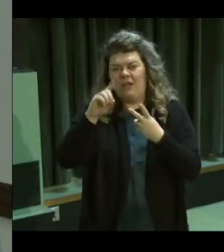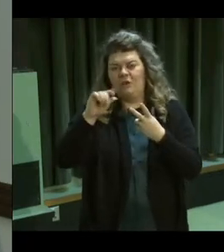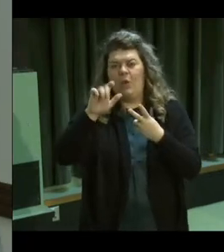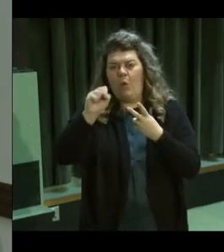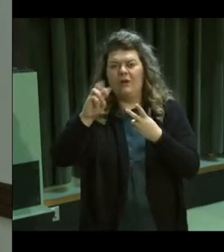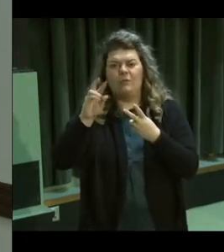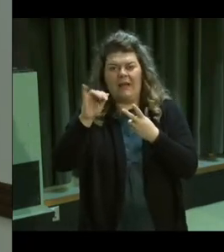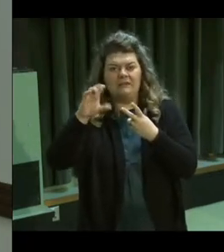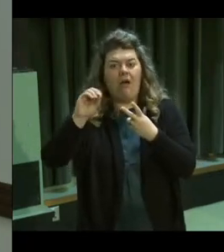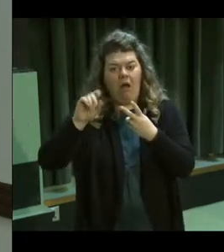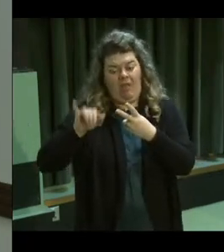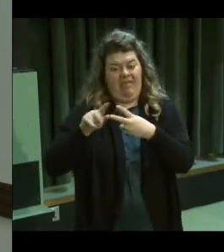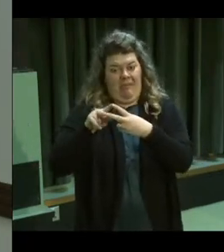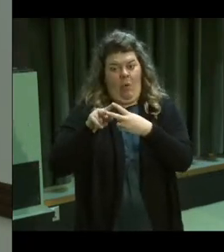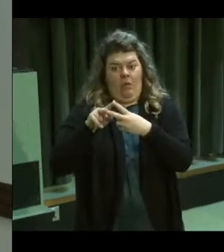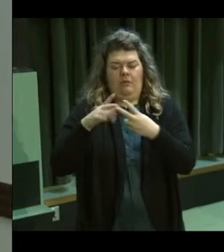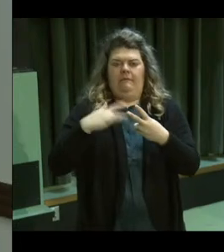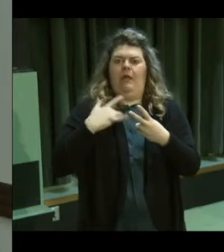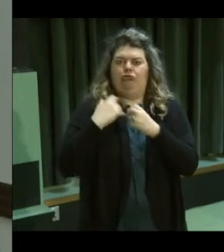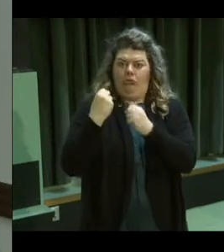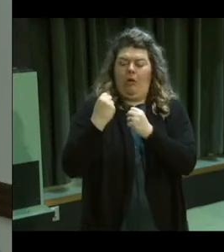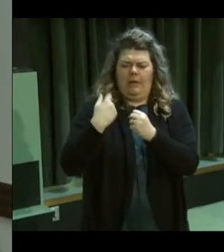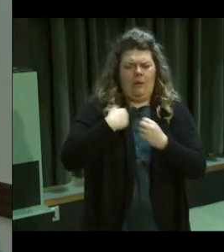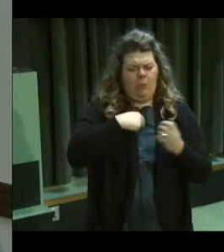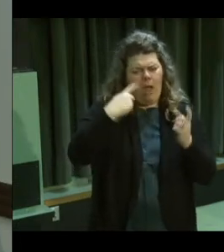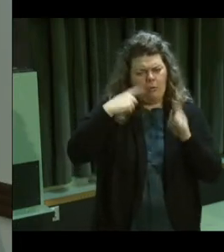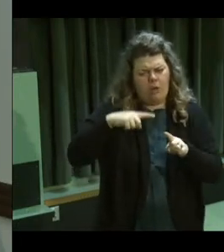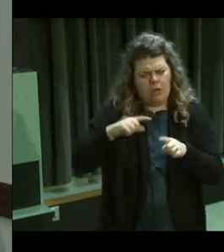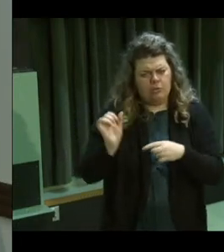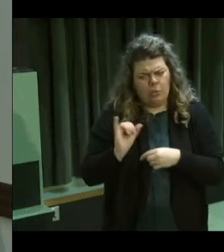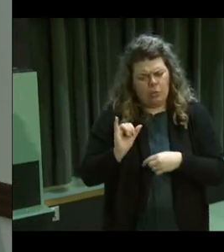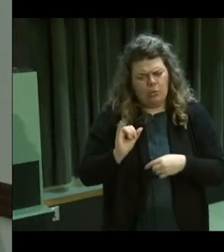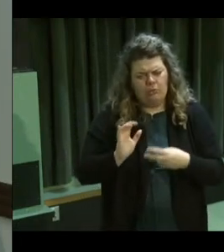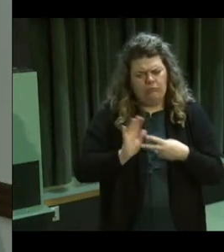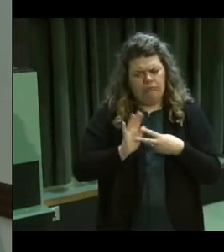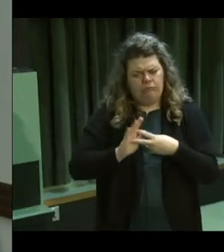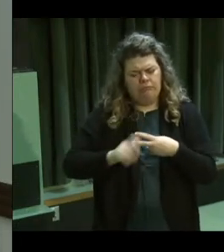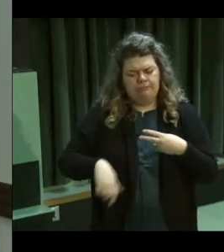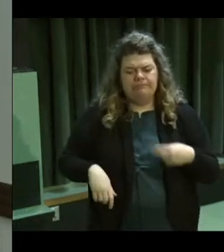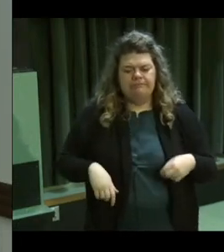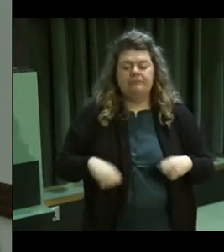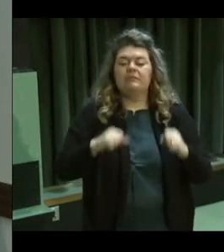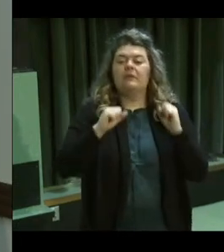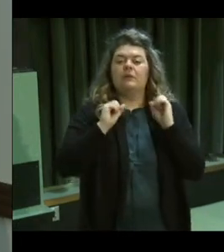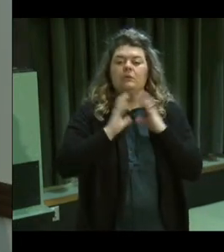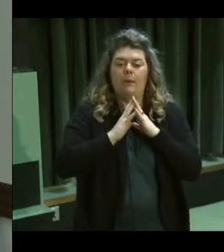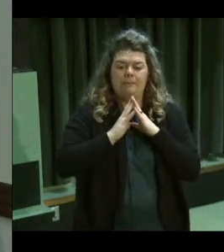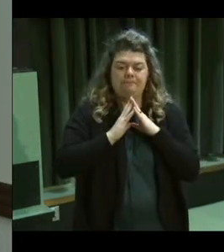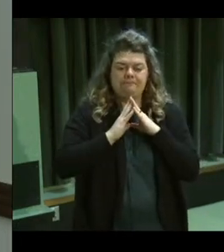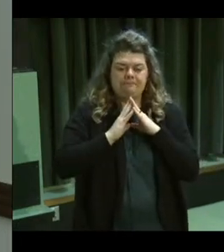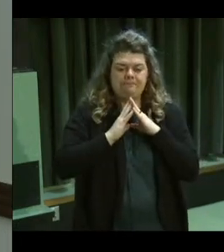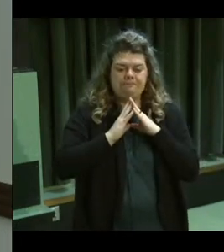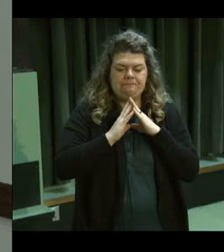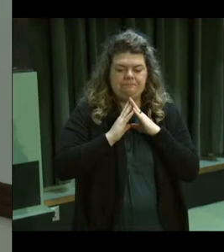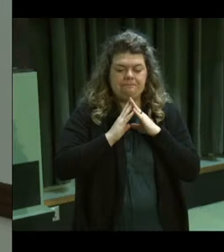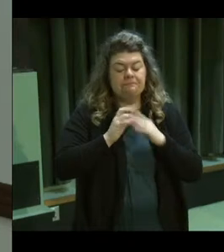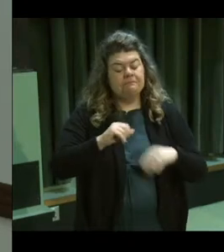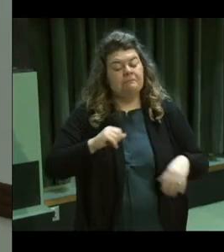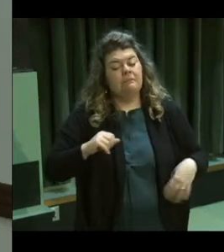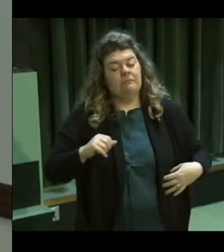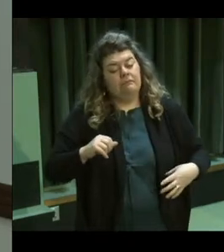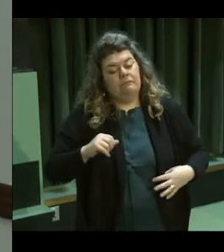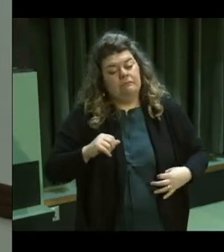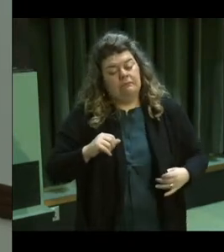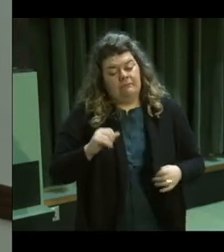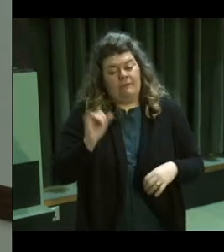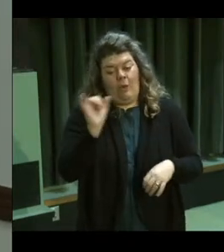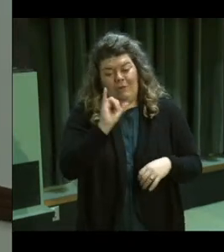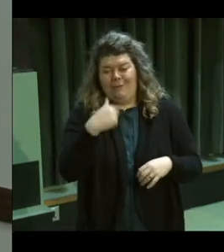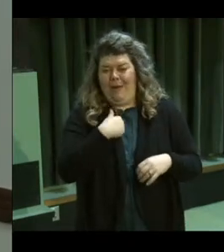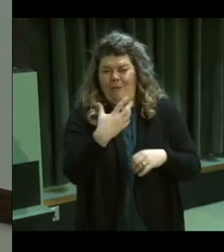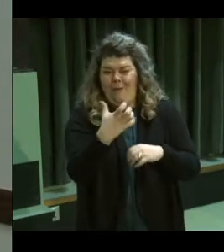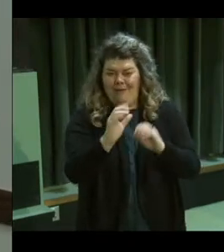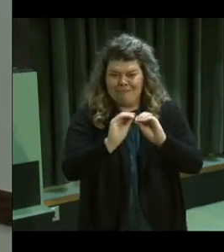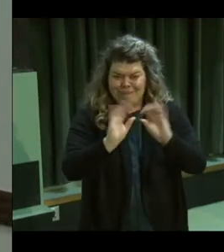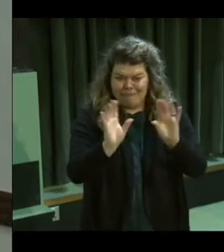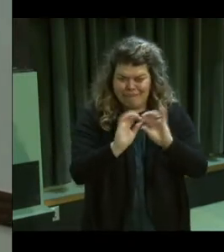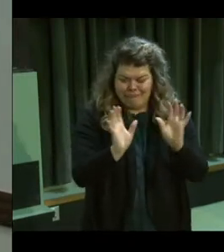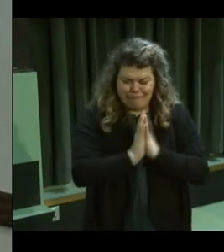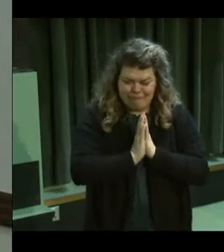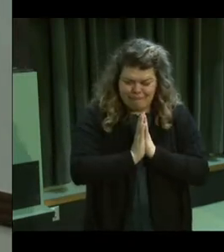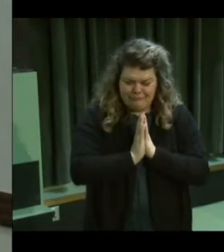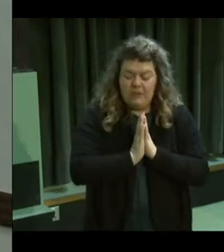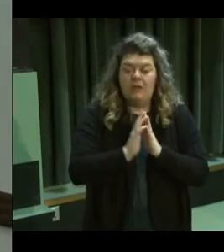really felt strongly about. And